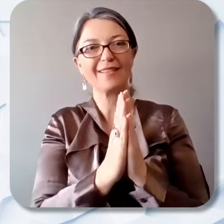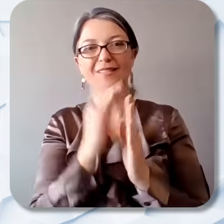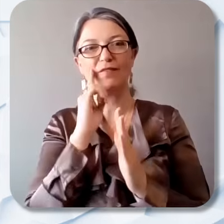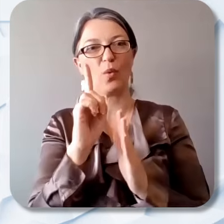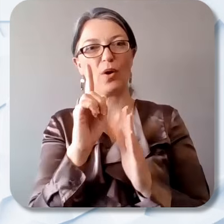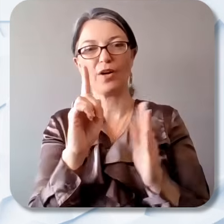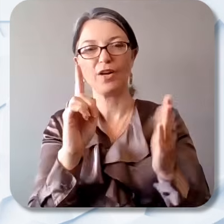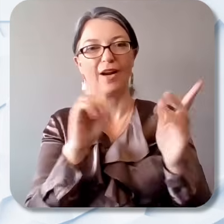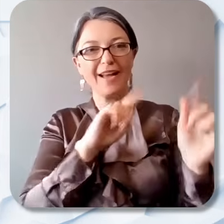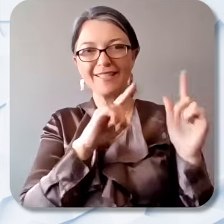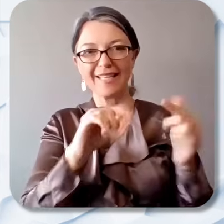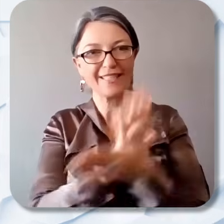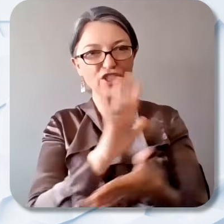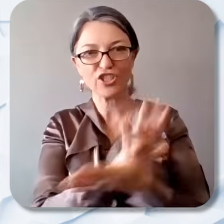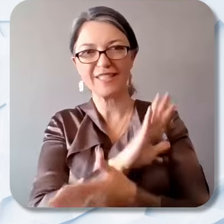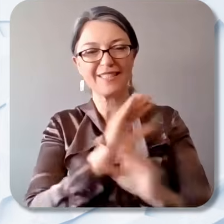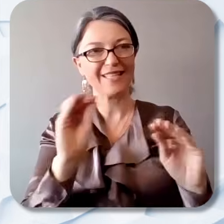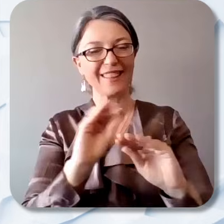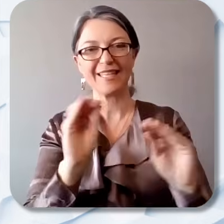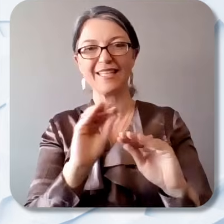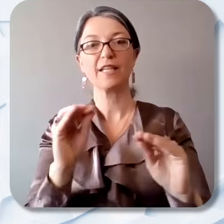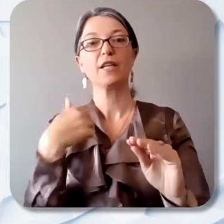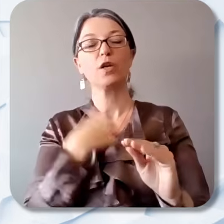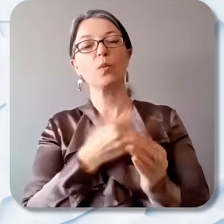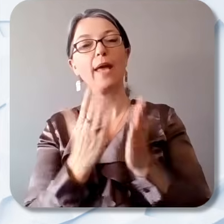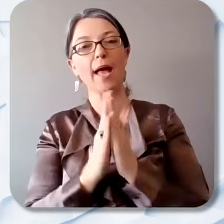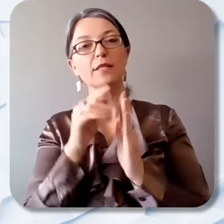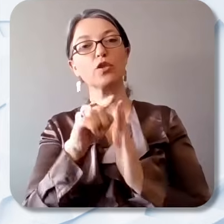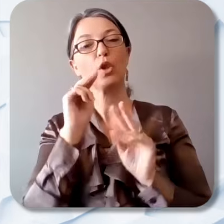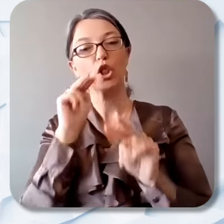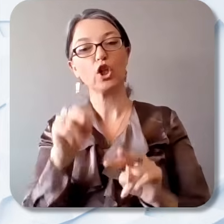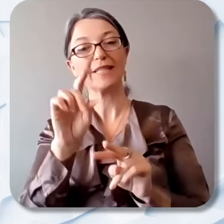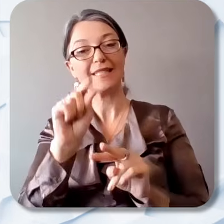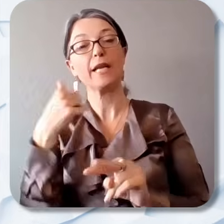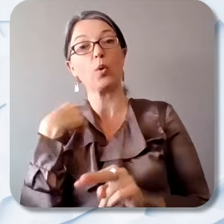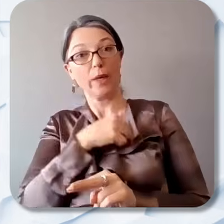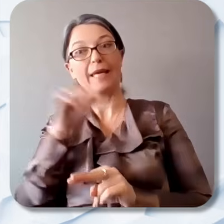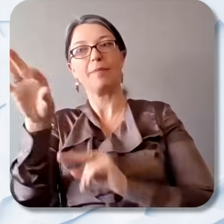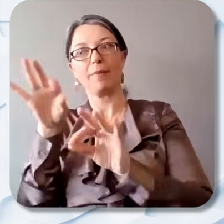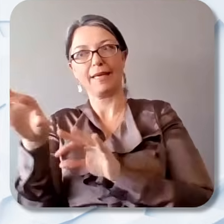you to look at the data of the students we provide and then use. Tell us the ranges.